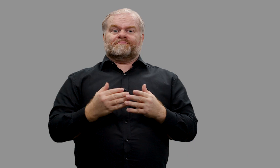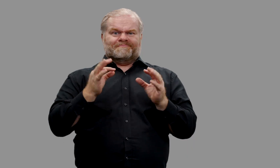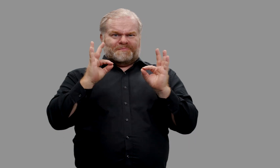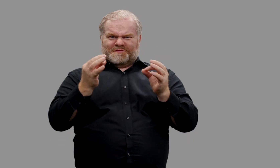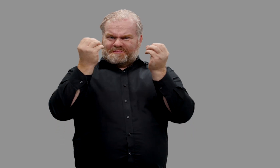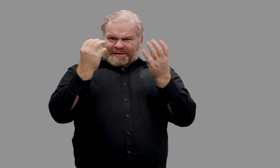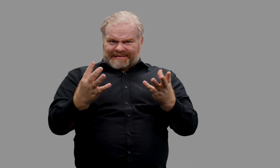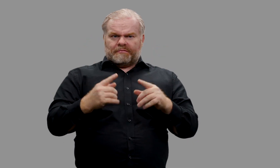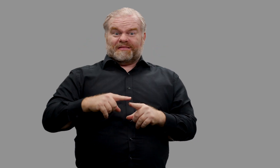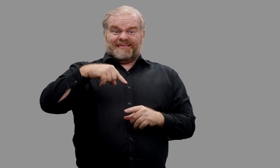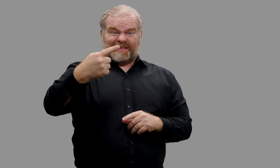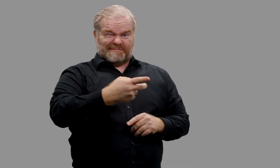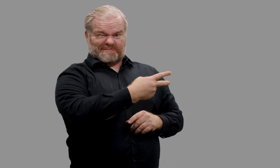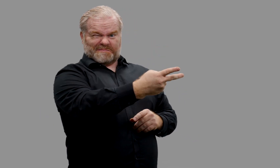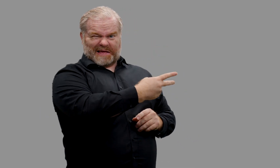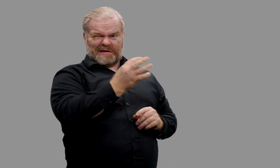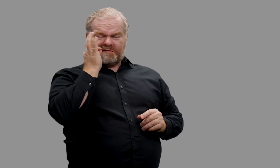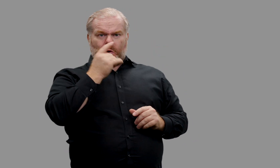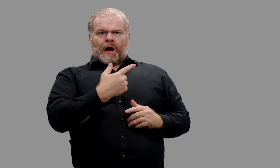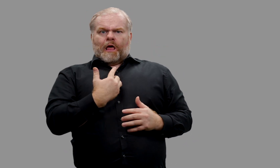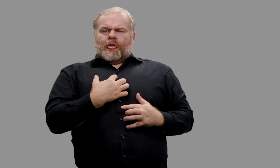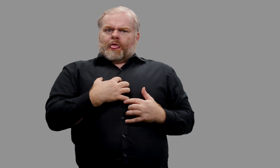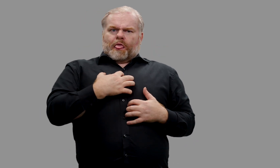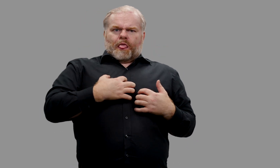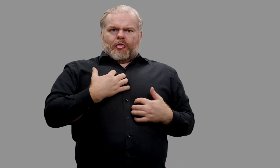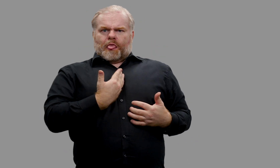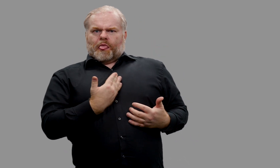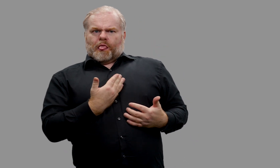Because of the incident, the two women were worried